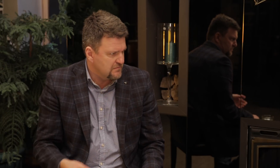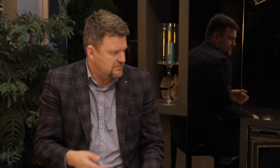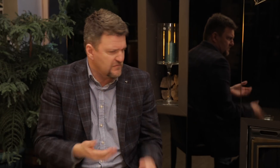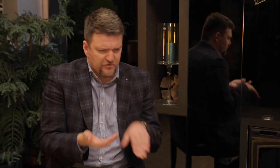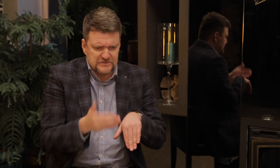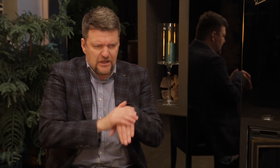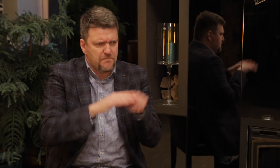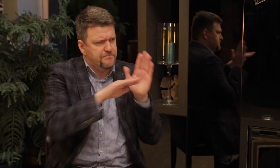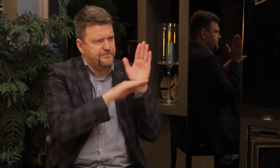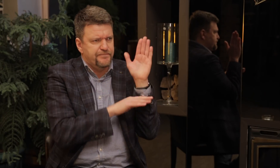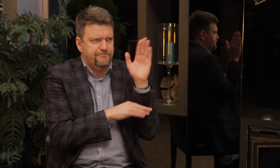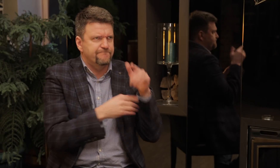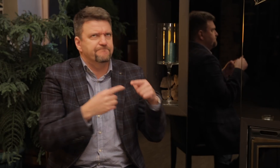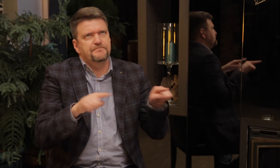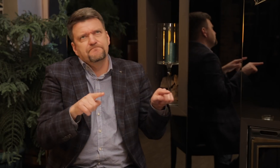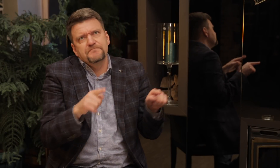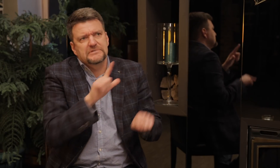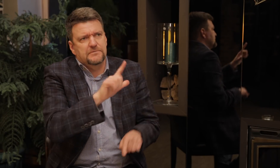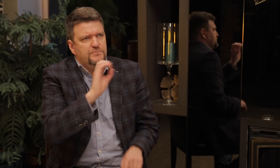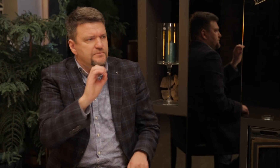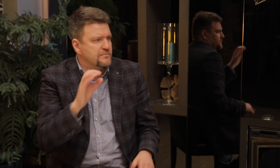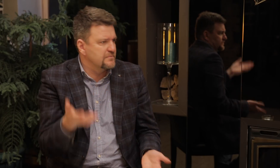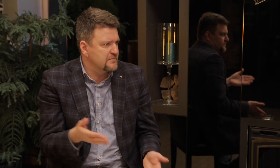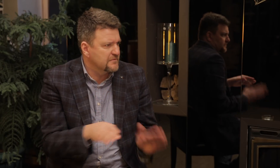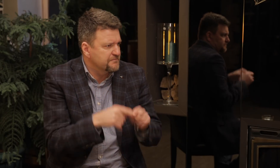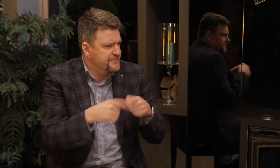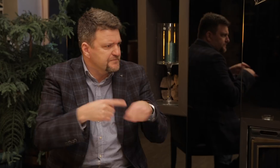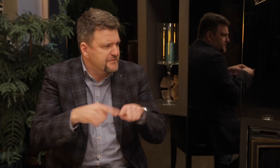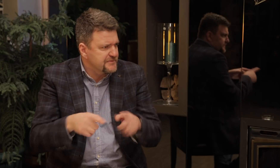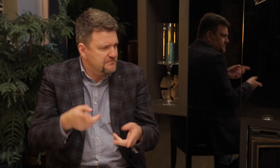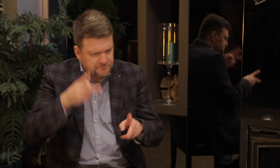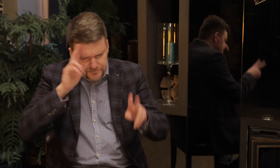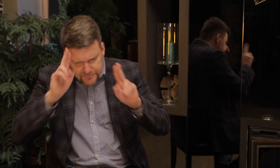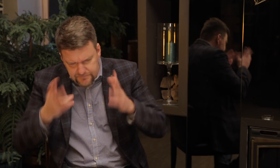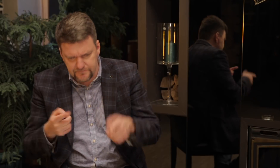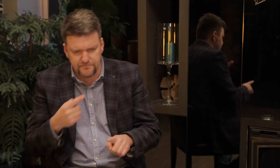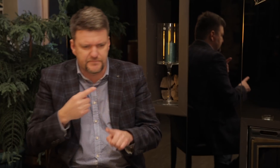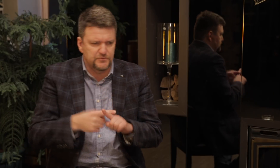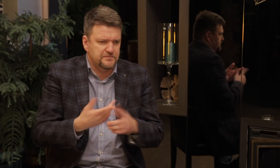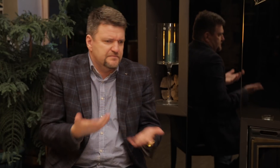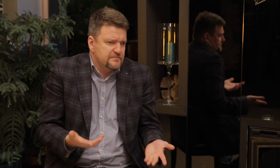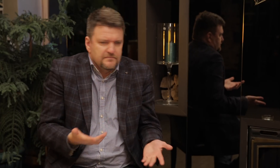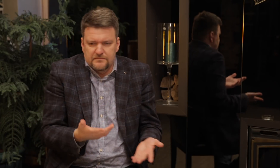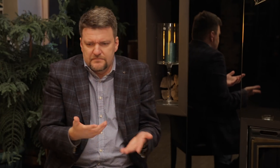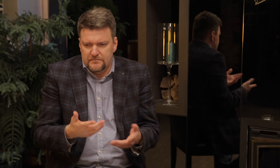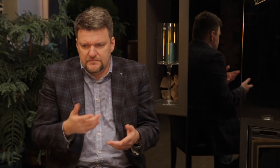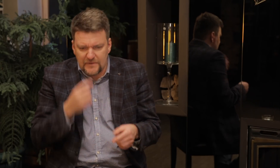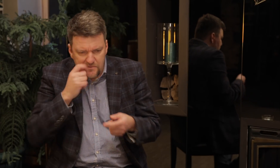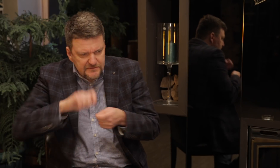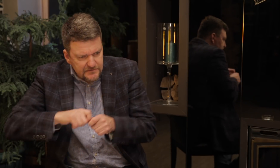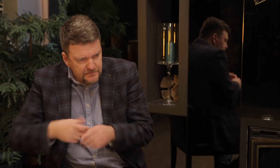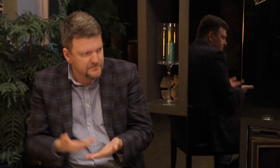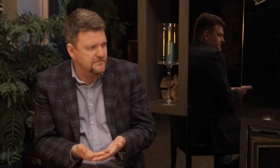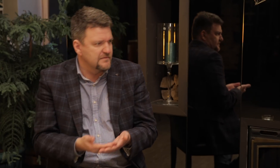Deaf Skills have 200 various skills such as hairdresser, dental assistant,